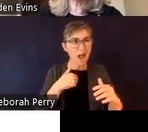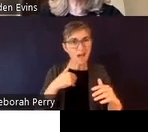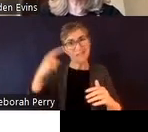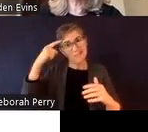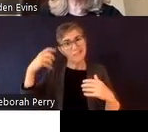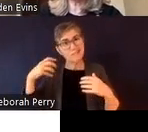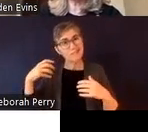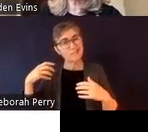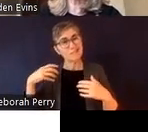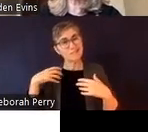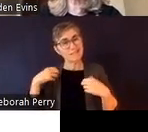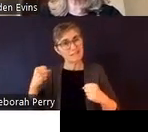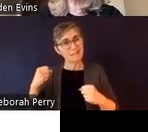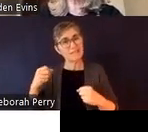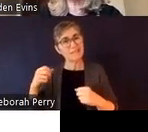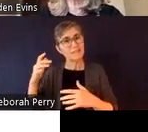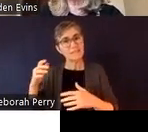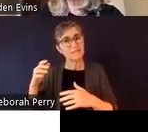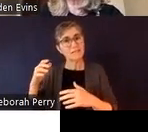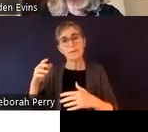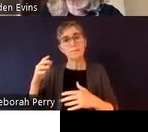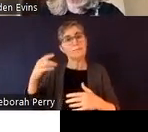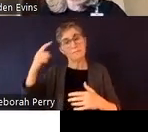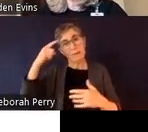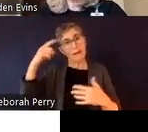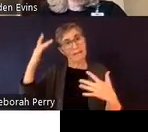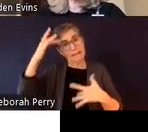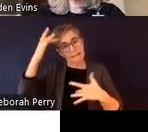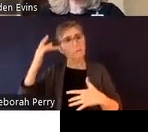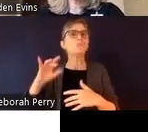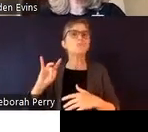amongst those without. So it's a major problem and it's a current problem and it's getting worse in